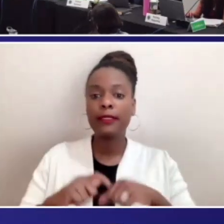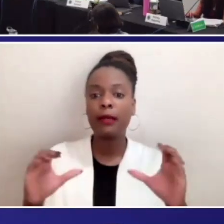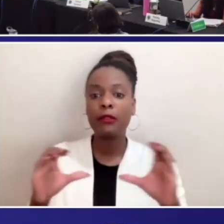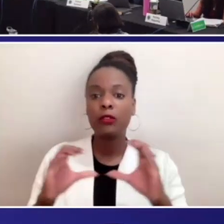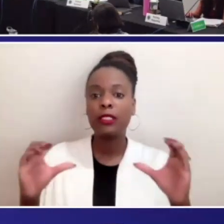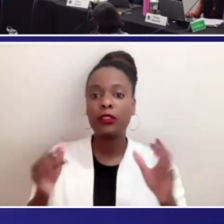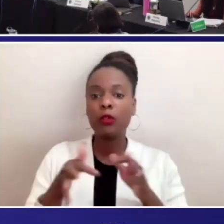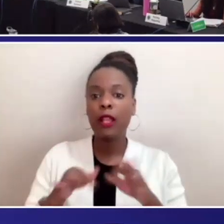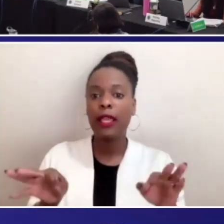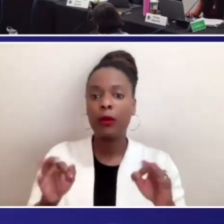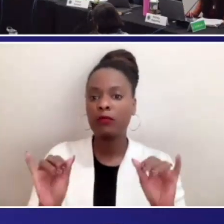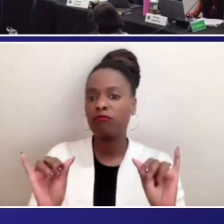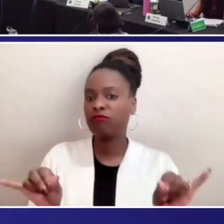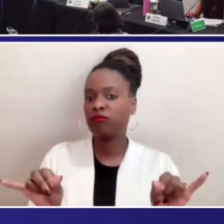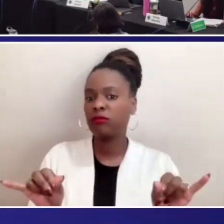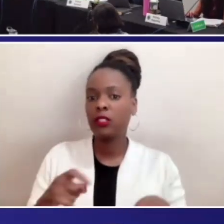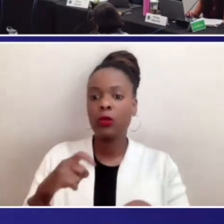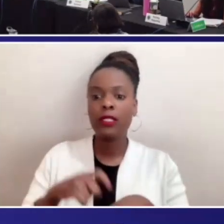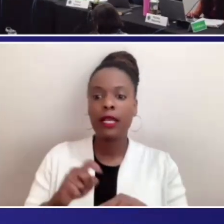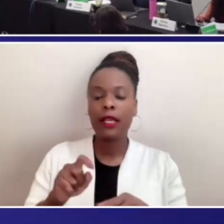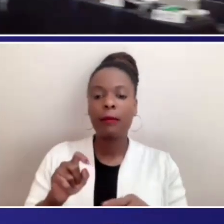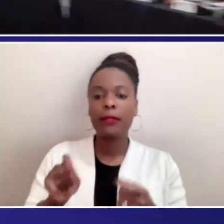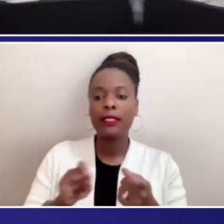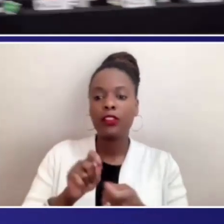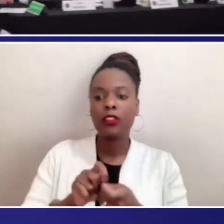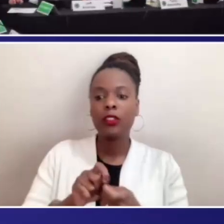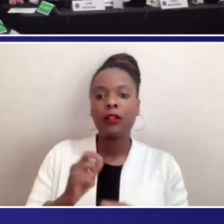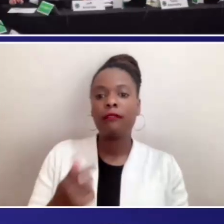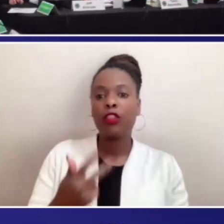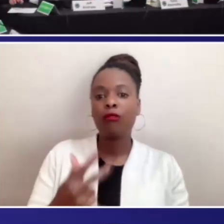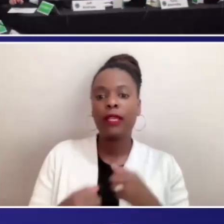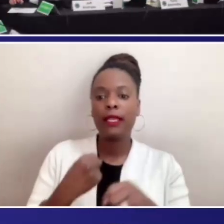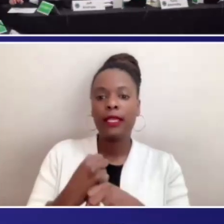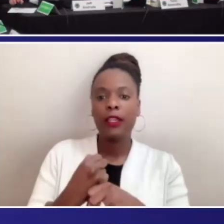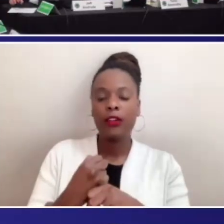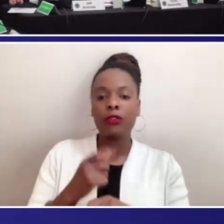it is fixed to a time certain of three years for expected time. But the overall program length,